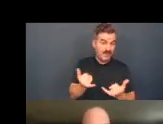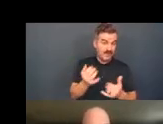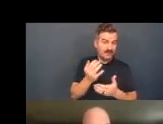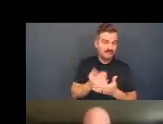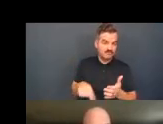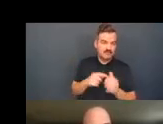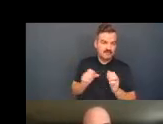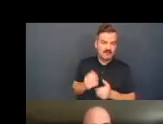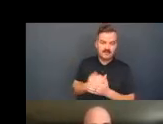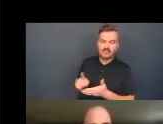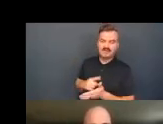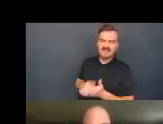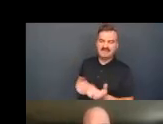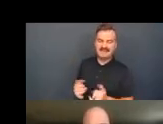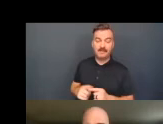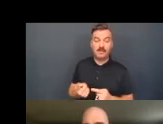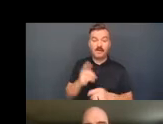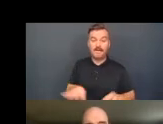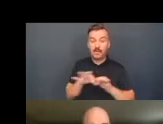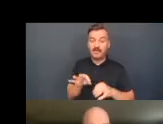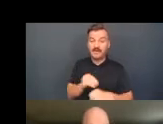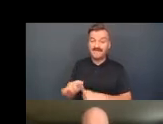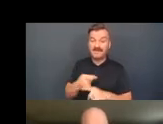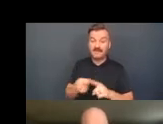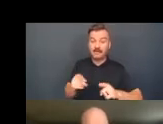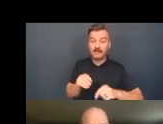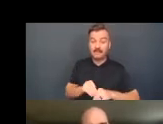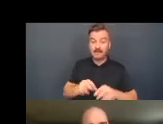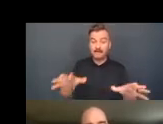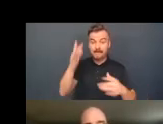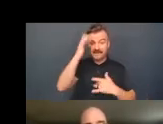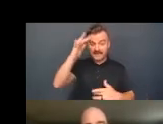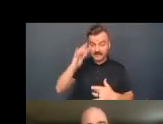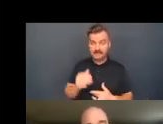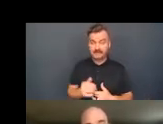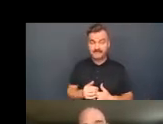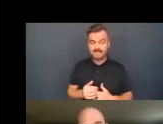16:15:07 One of the important effects of the pandemic is in terms of as Carol Hey puts